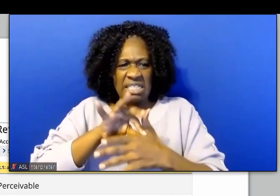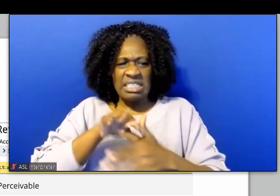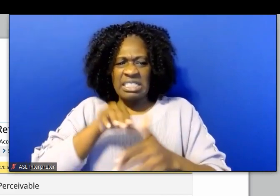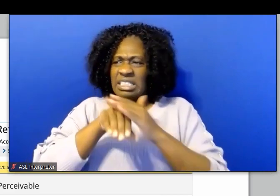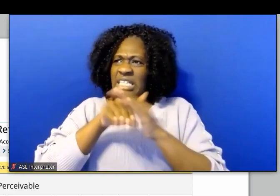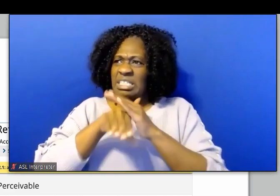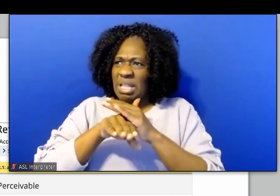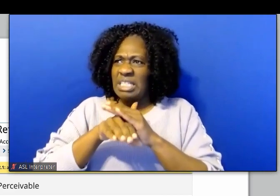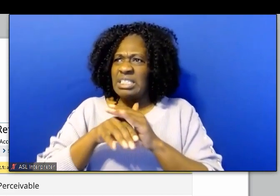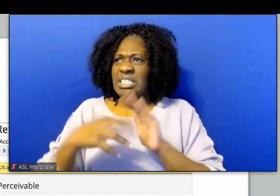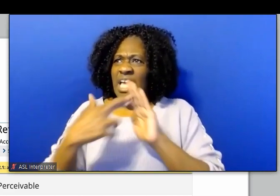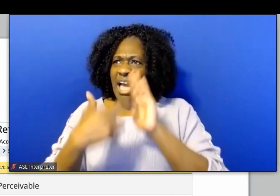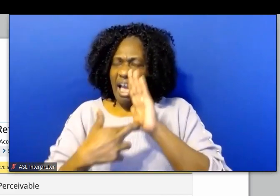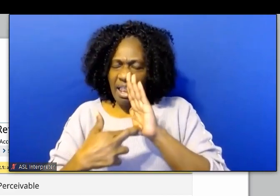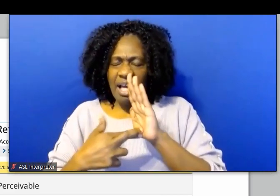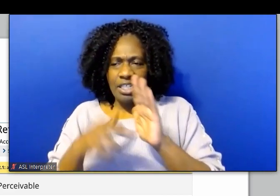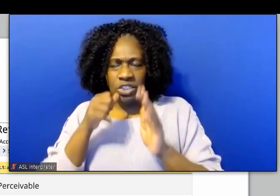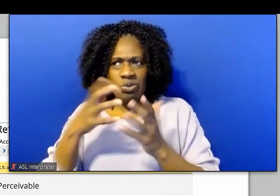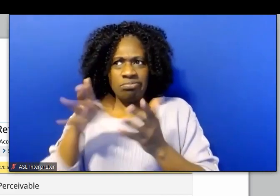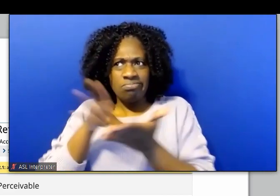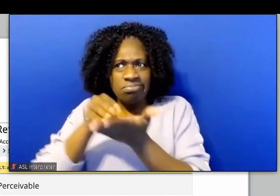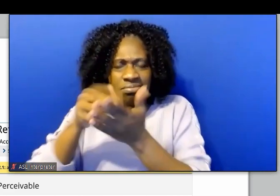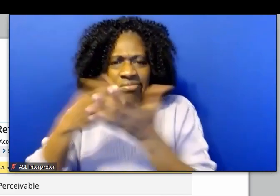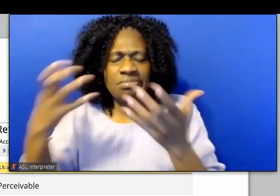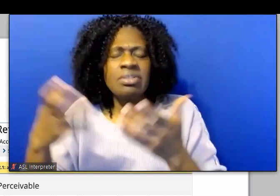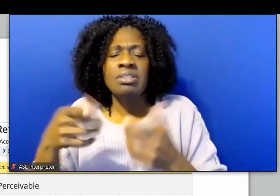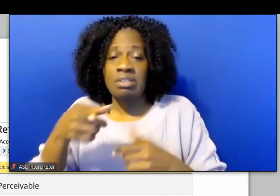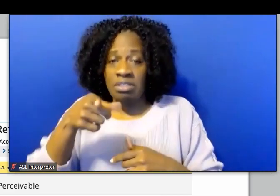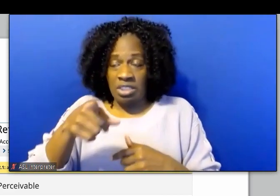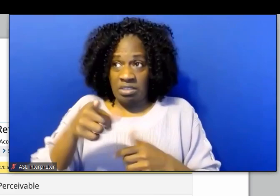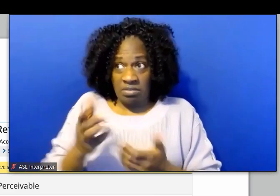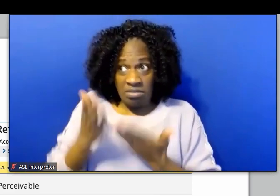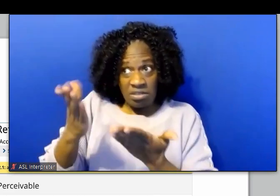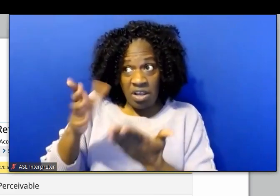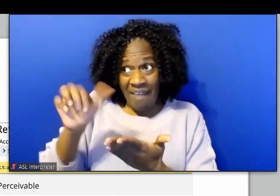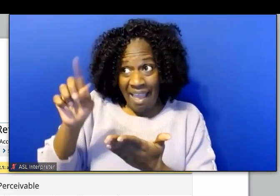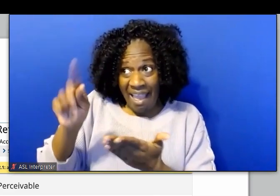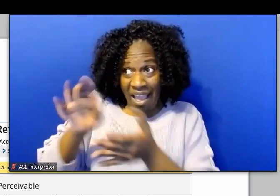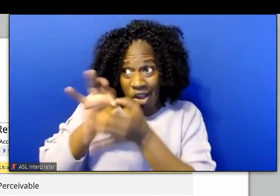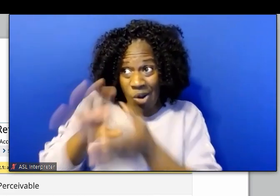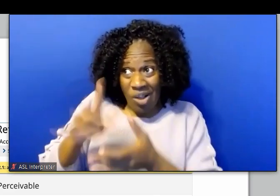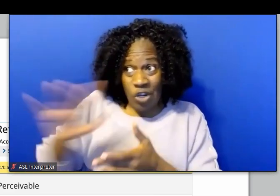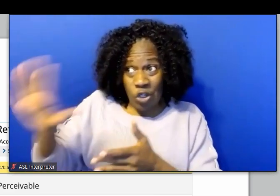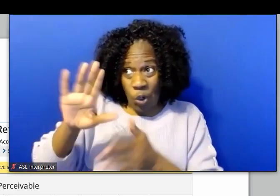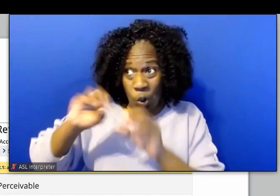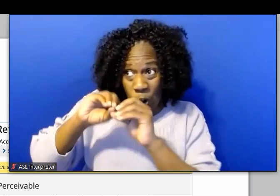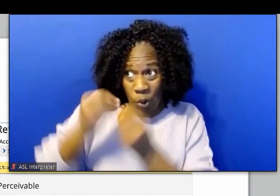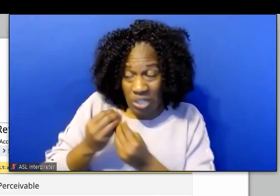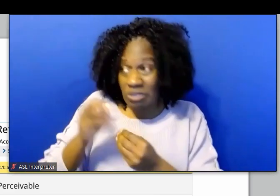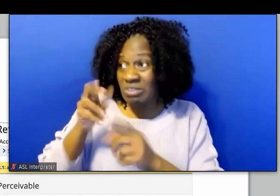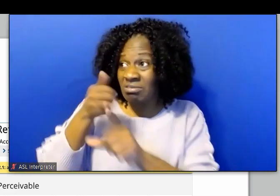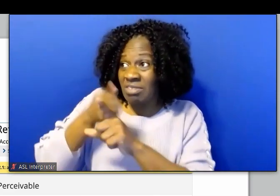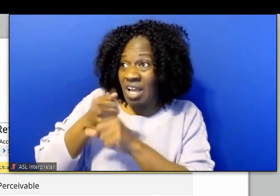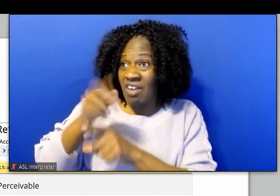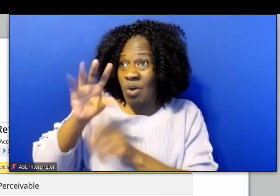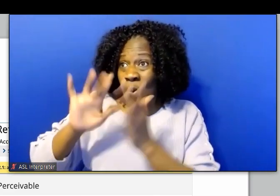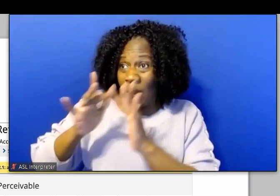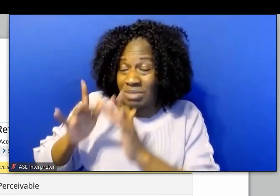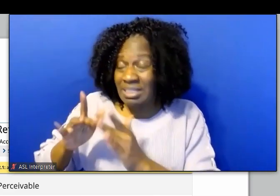and you can learn a lot more. We strongly suggest that if you are the ADA coordinator for your organization or you are the website or marketing person,